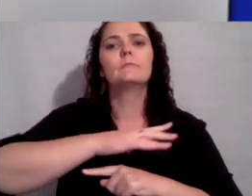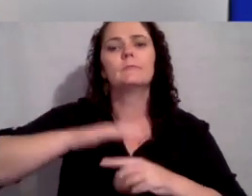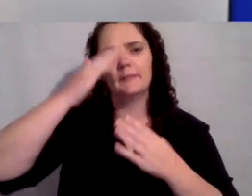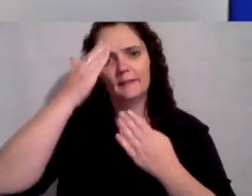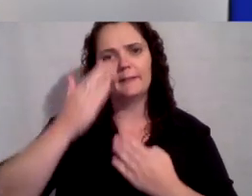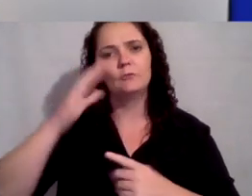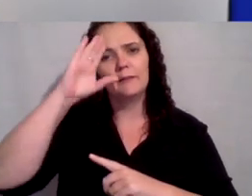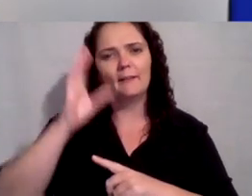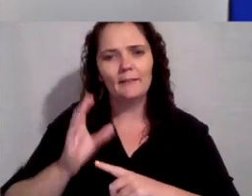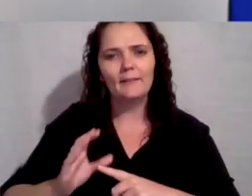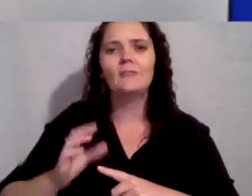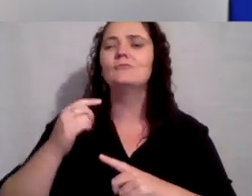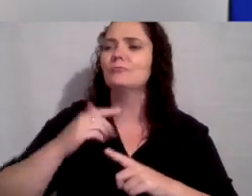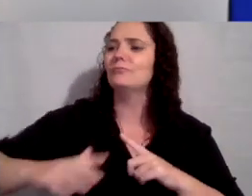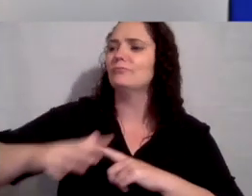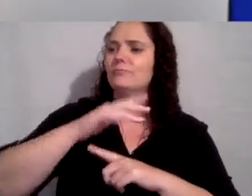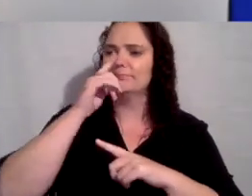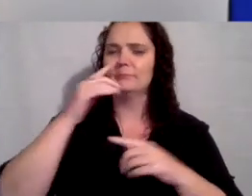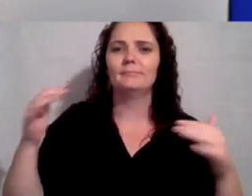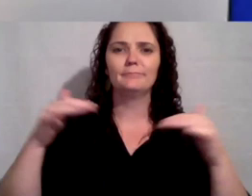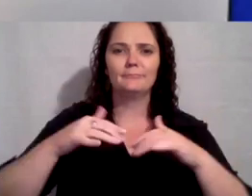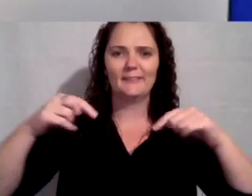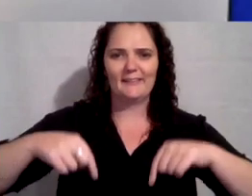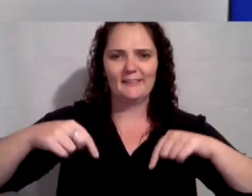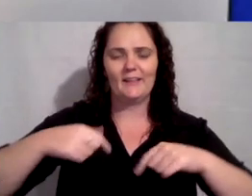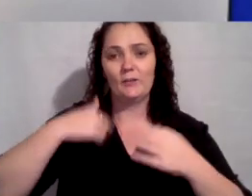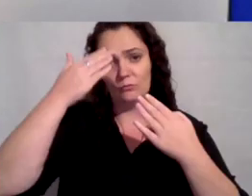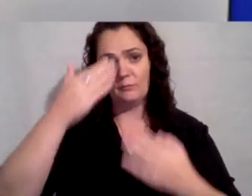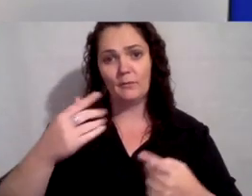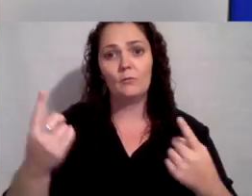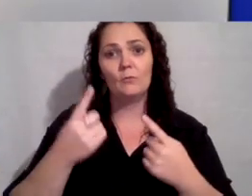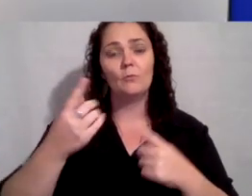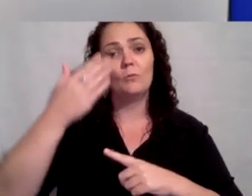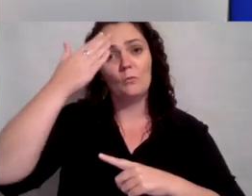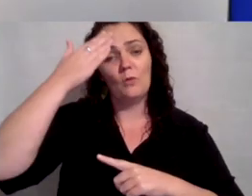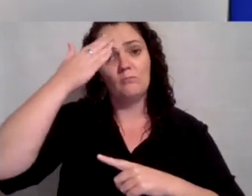acknowledgement, also pay my respects the traditional owners of the land and which we meet here tonight and I'd like to extend that respect to